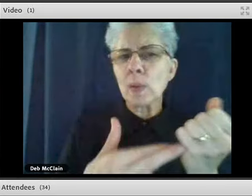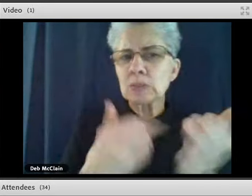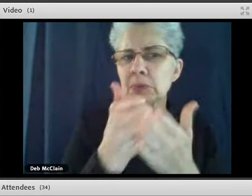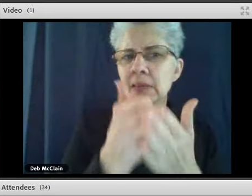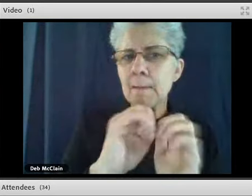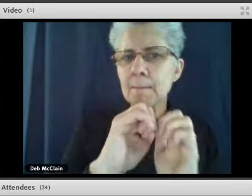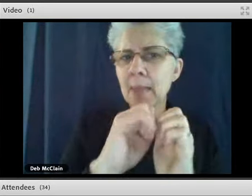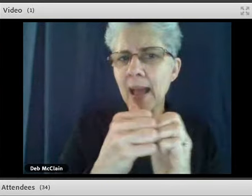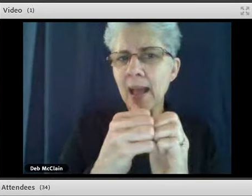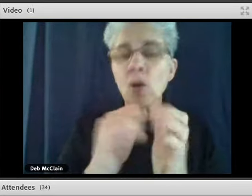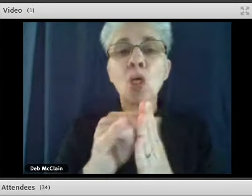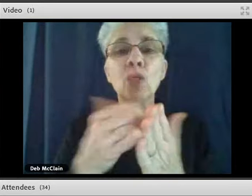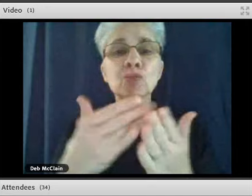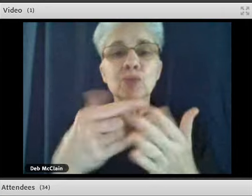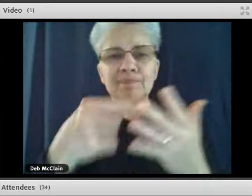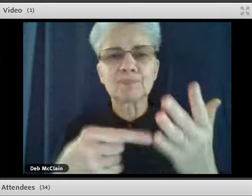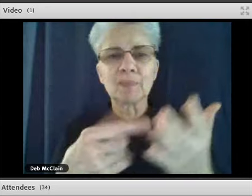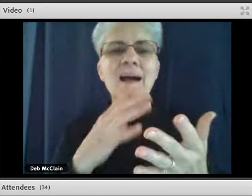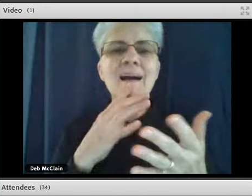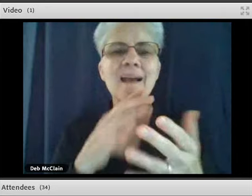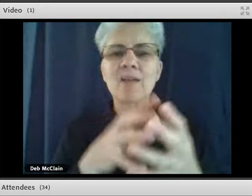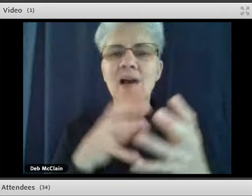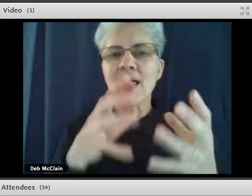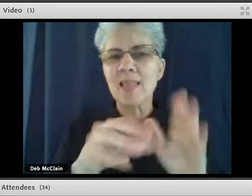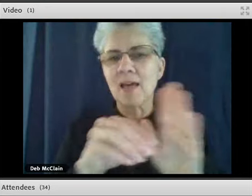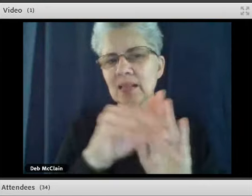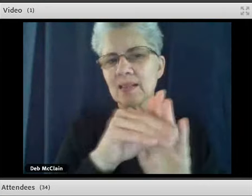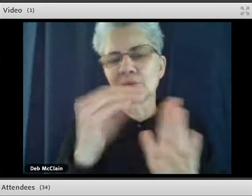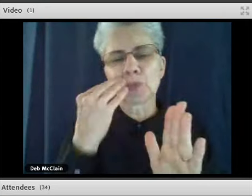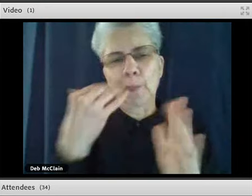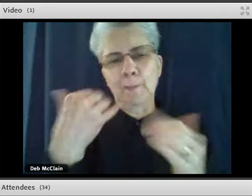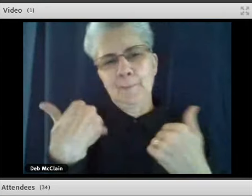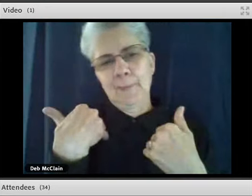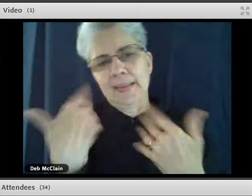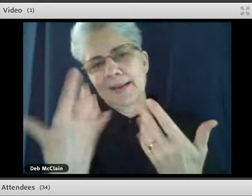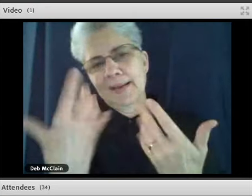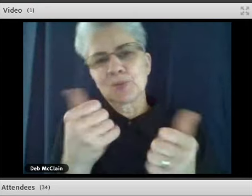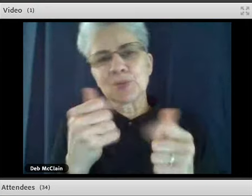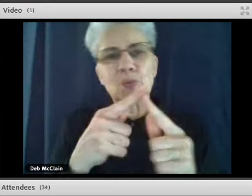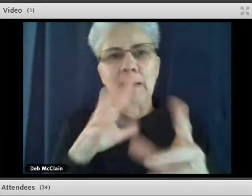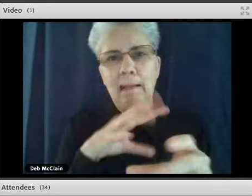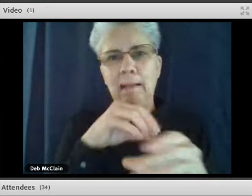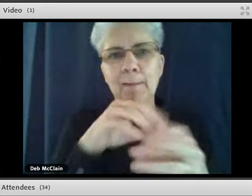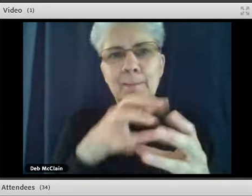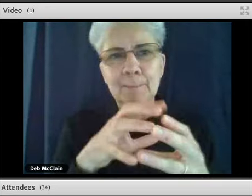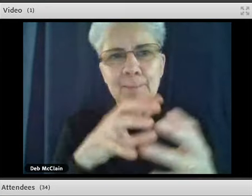Those are all things that we're going to talk about. I have a ton of slides. You know me. I try to pack as much as I can into an hour.